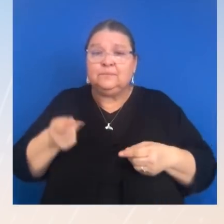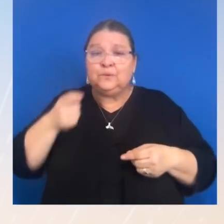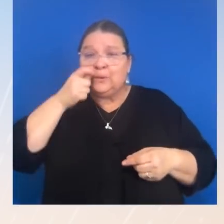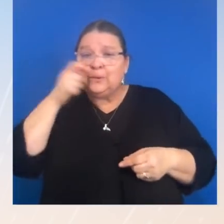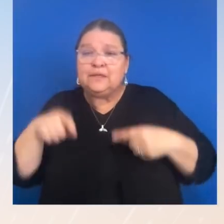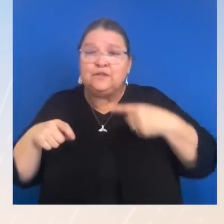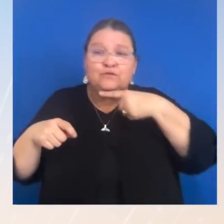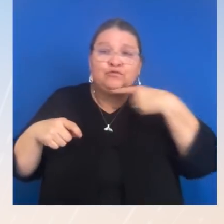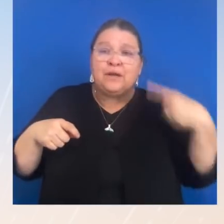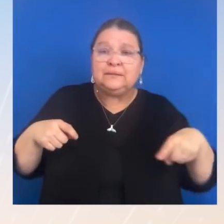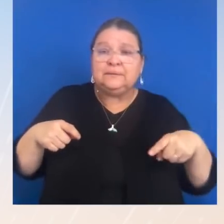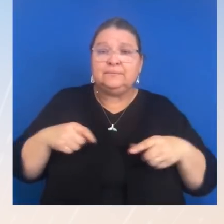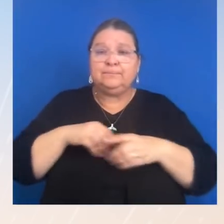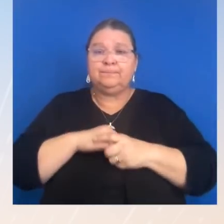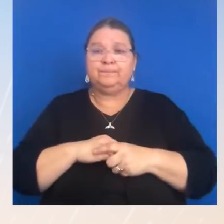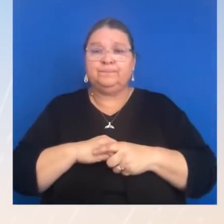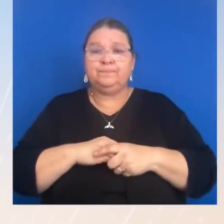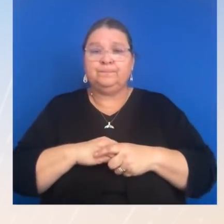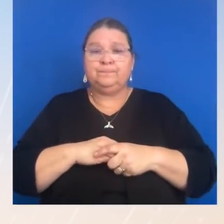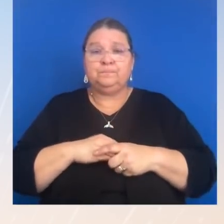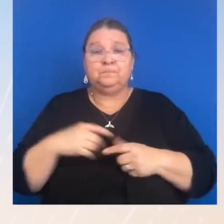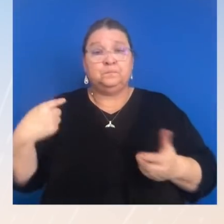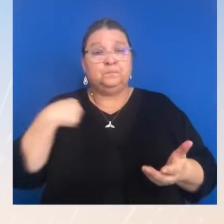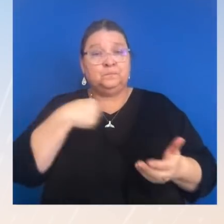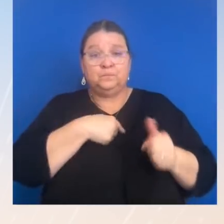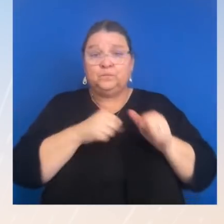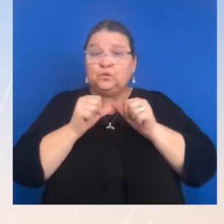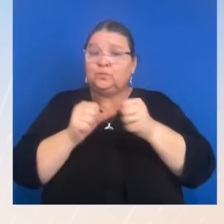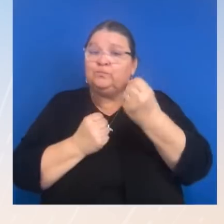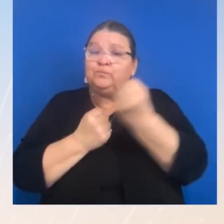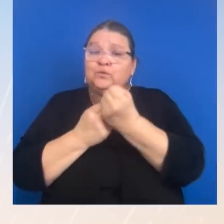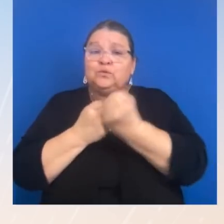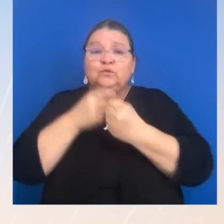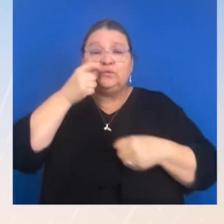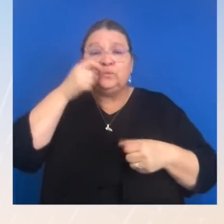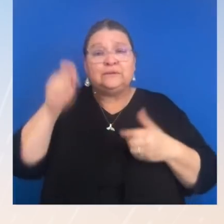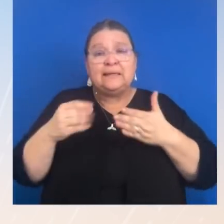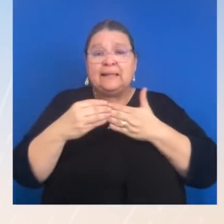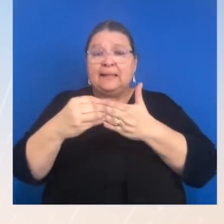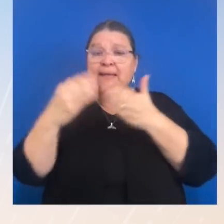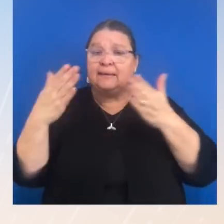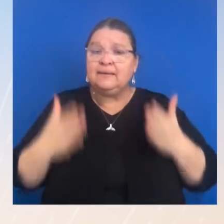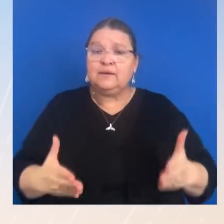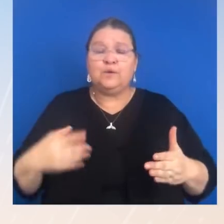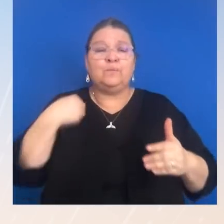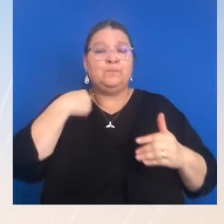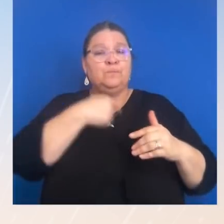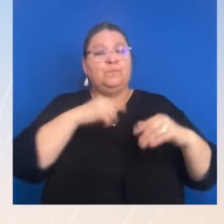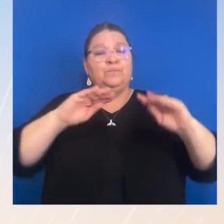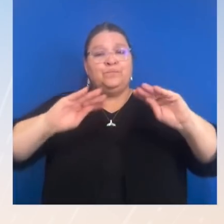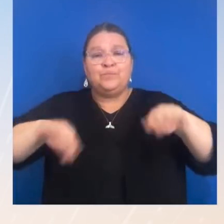and we are doing that by being the largest provider of military, security assistance, and humanitarian assistance in the world.